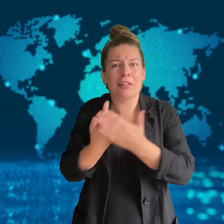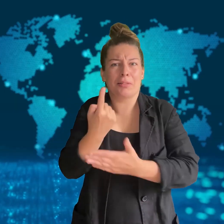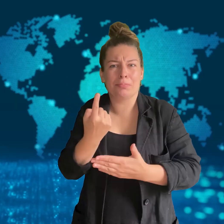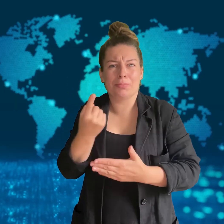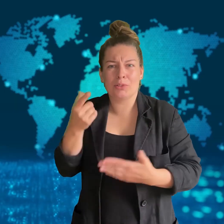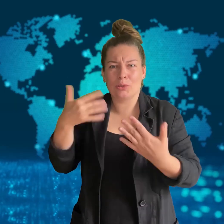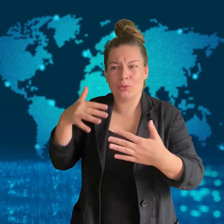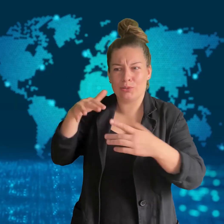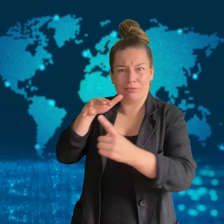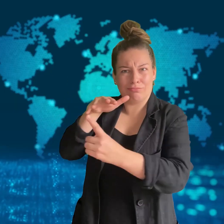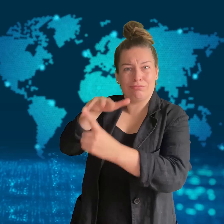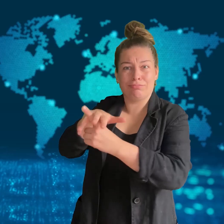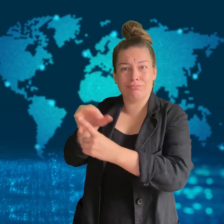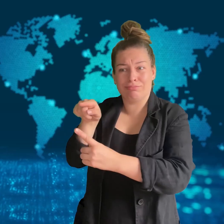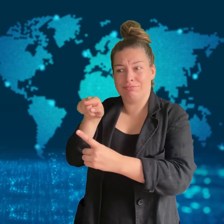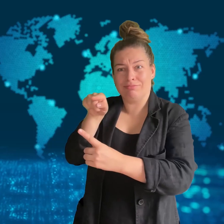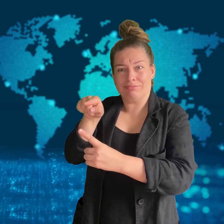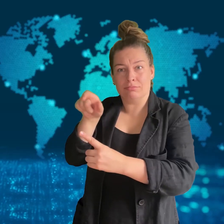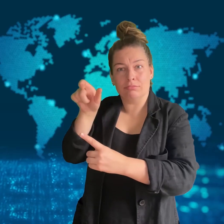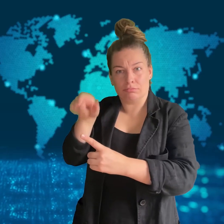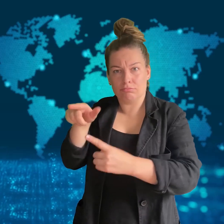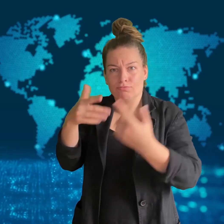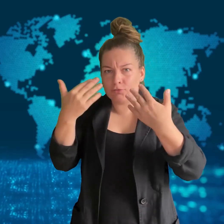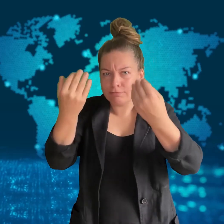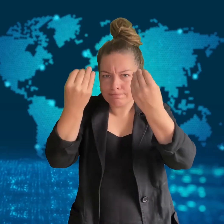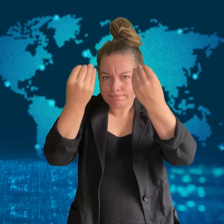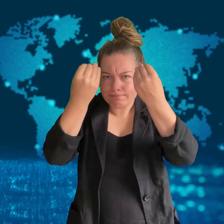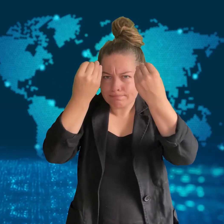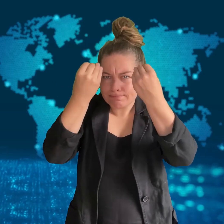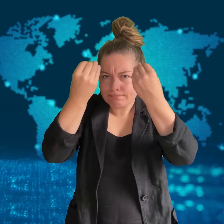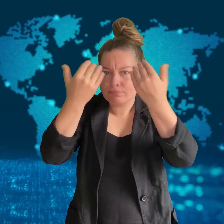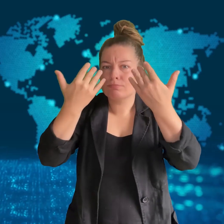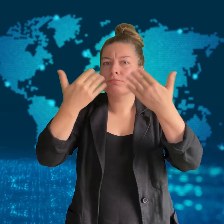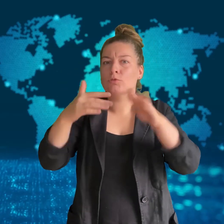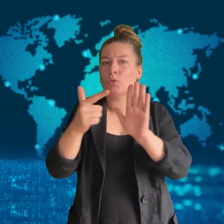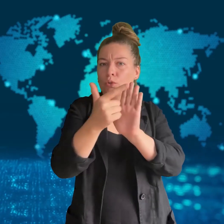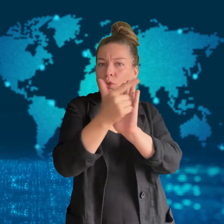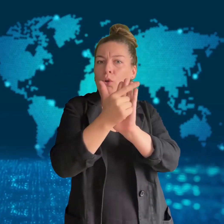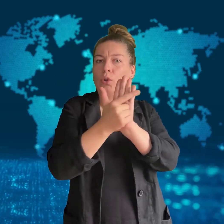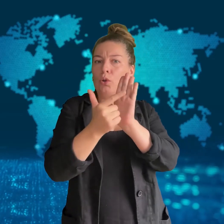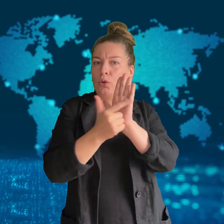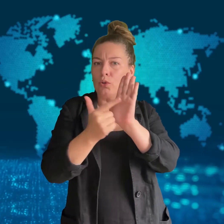A video of the assault has been shared on social media.